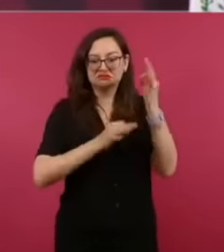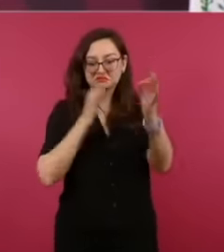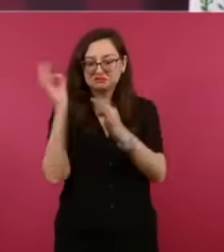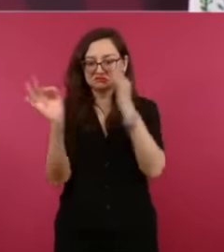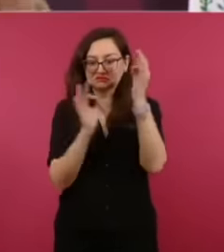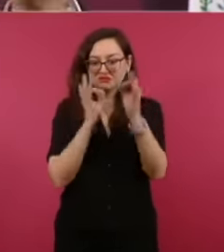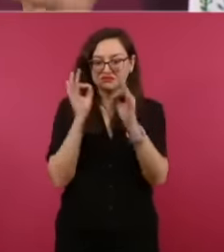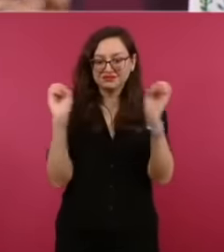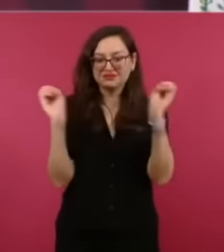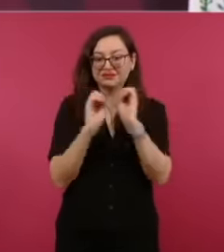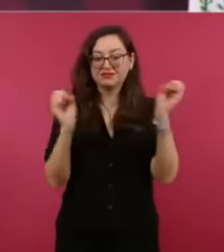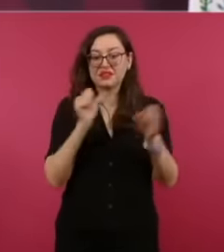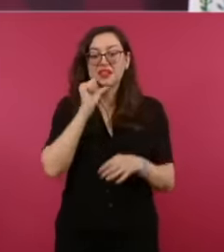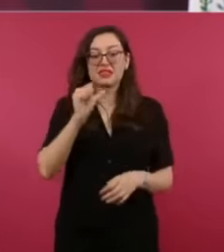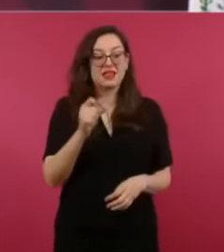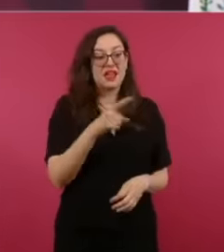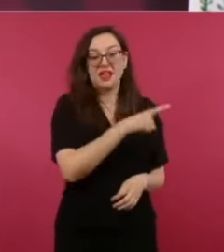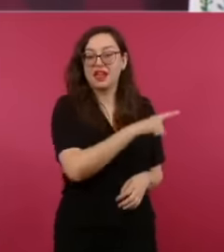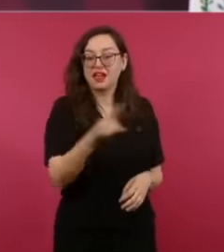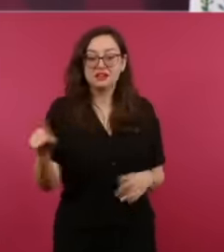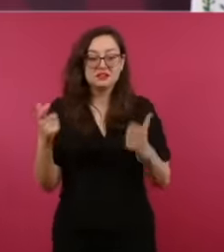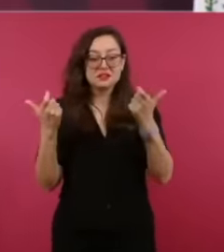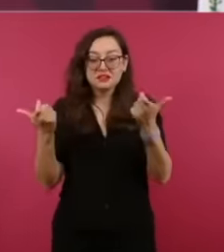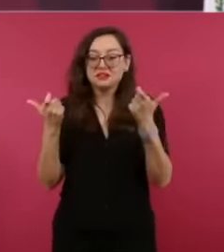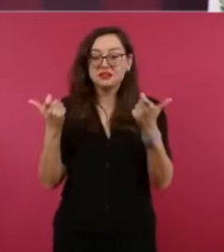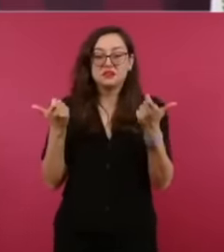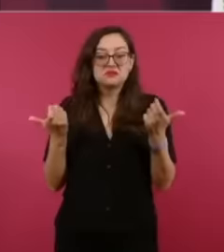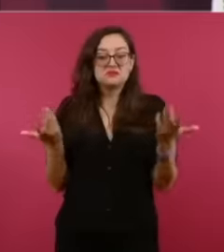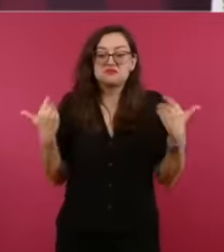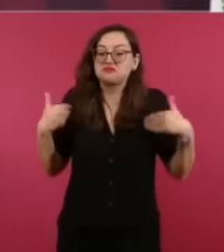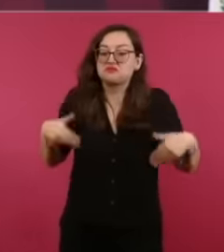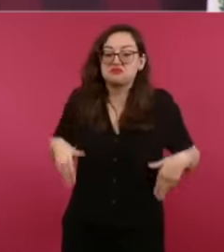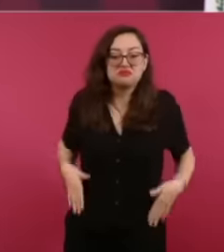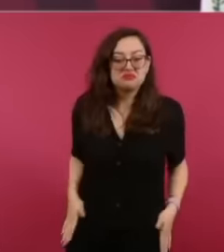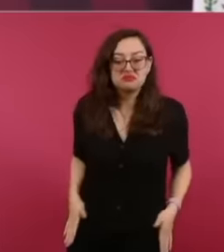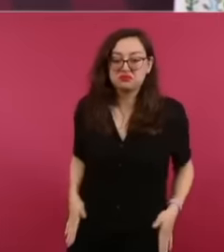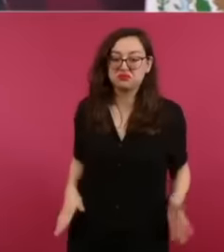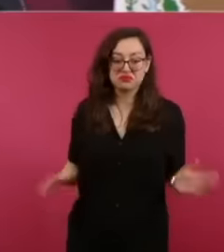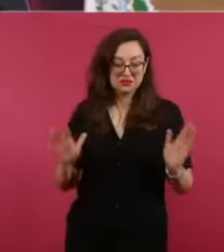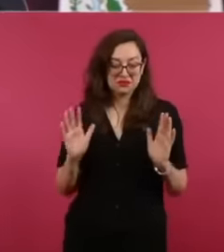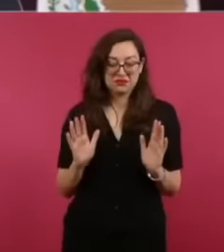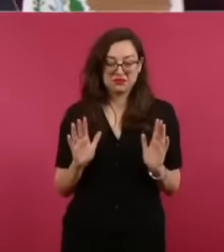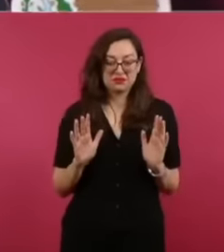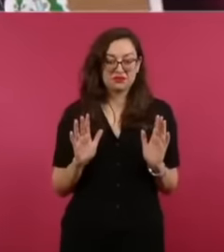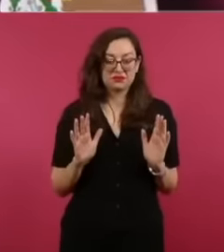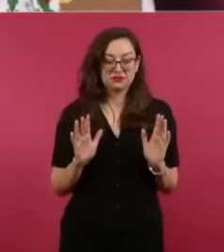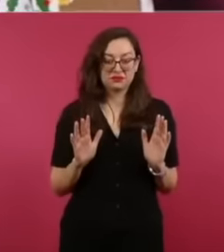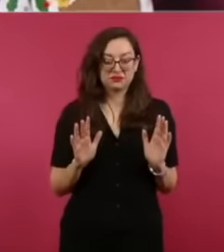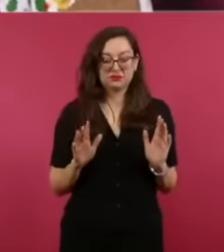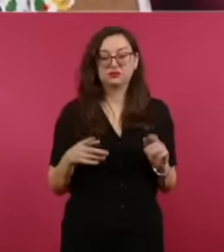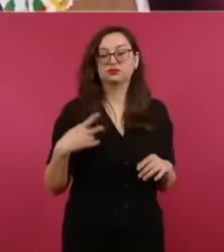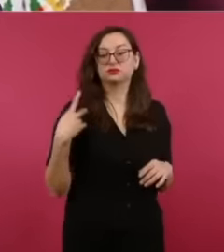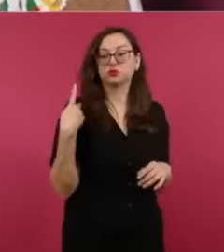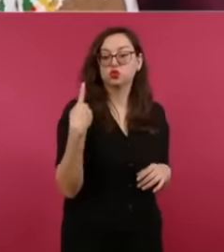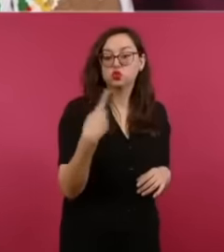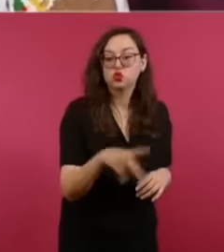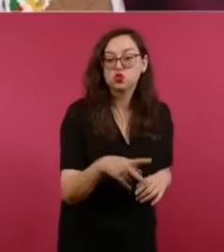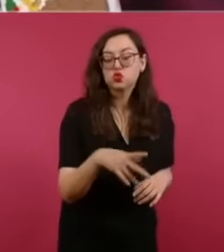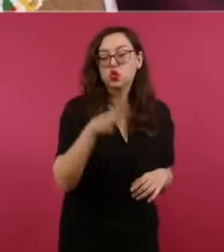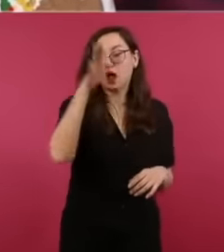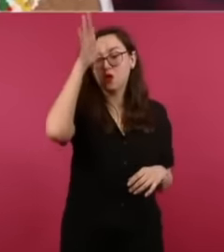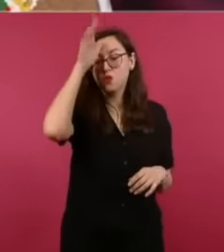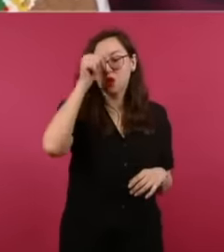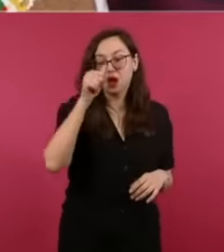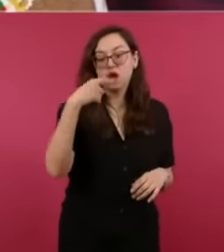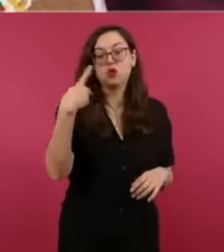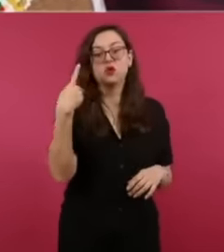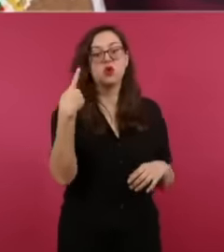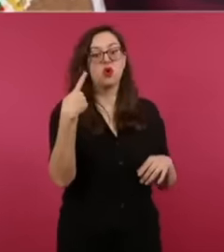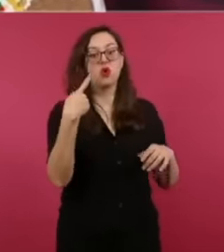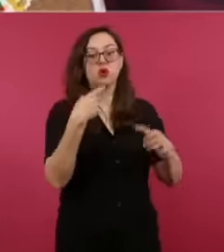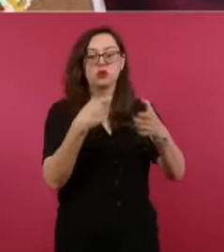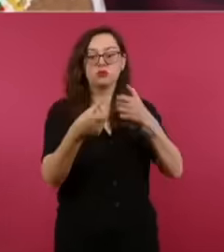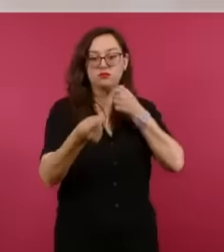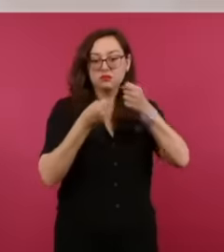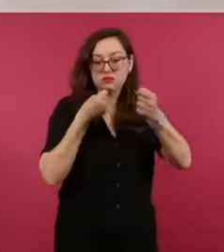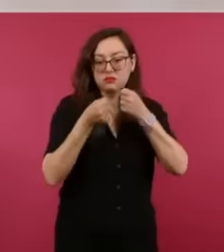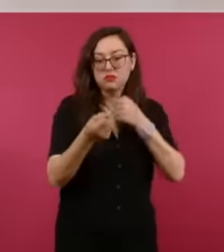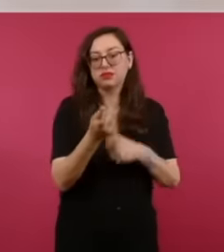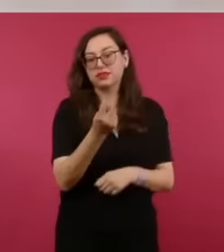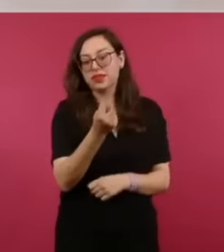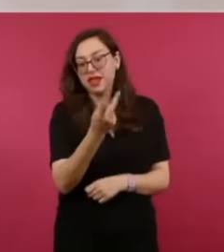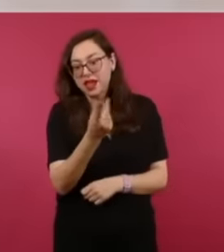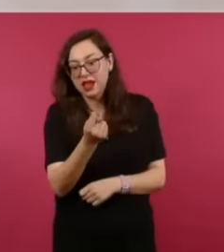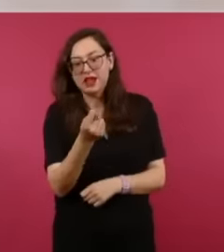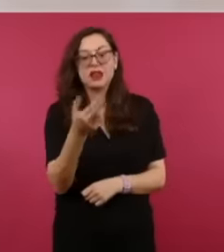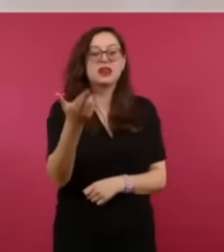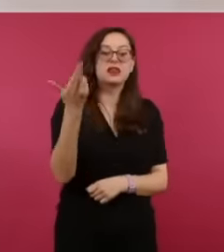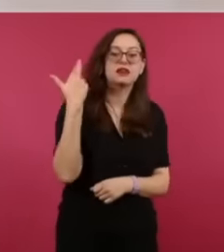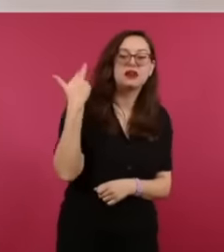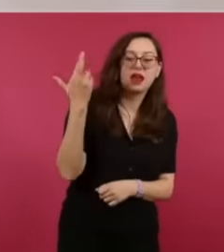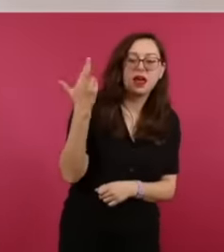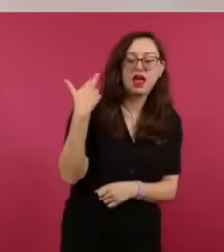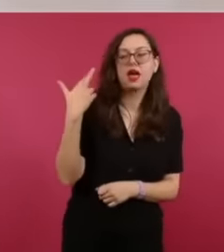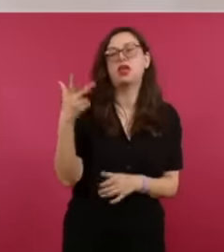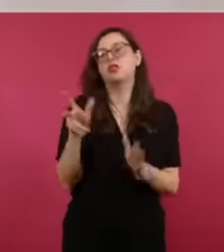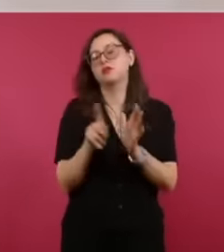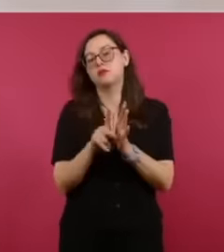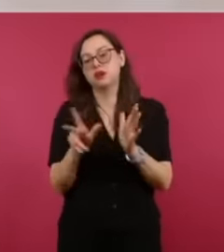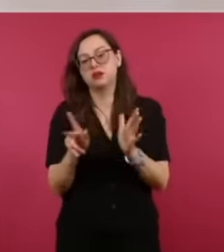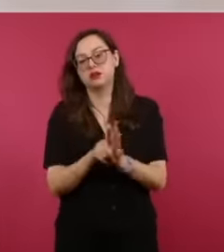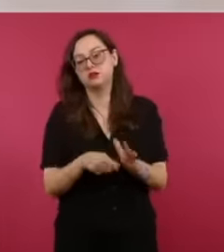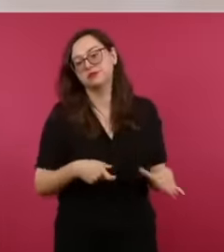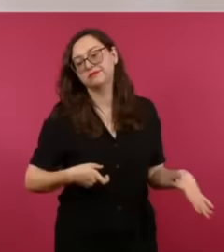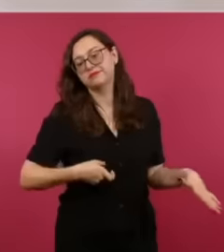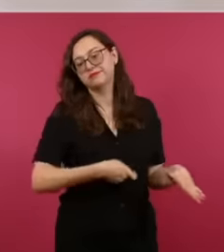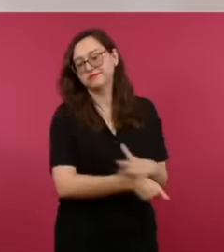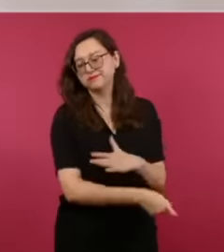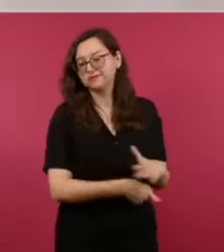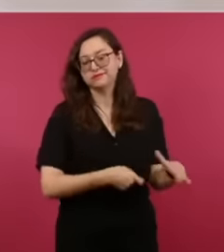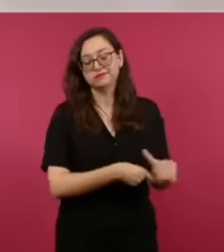they used the money to pay for advertising agreements with the press and media